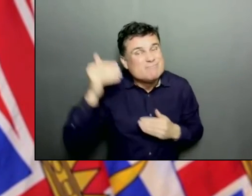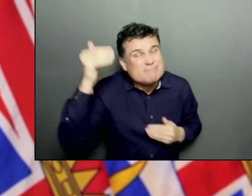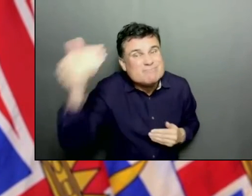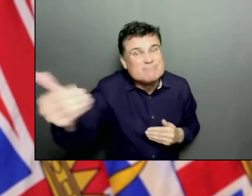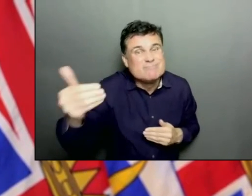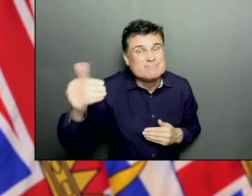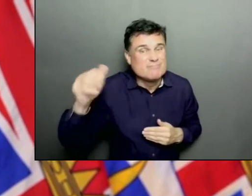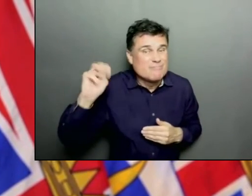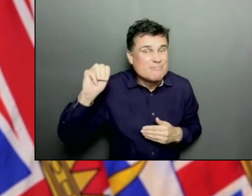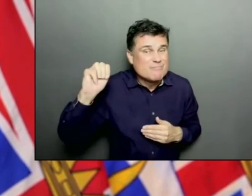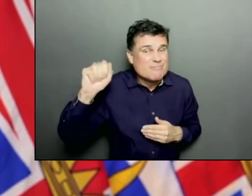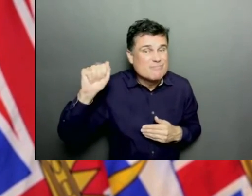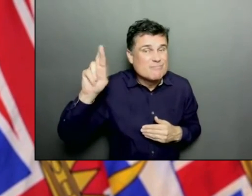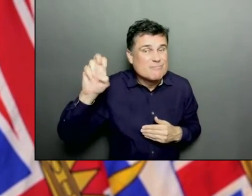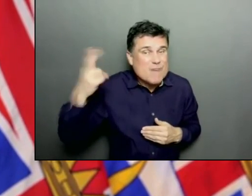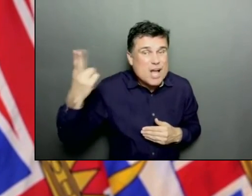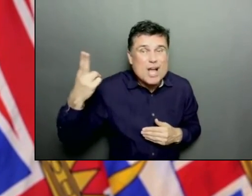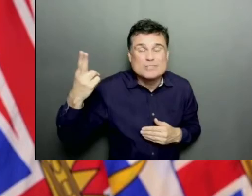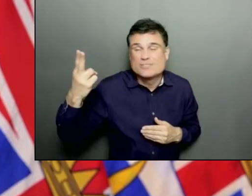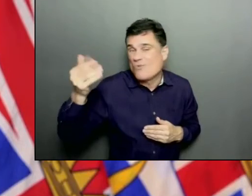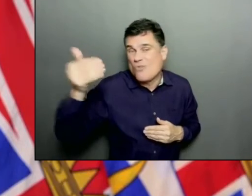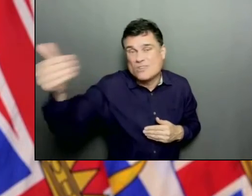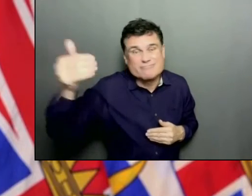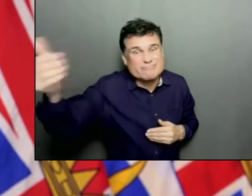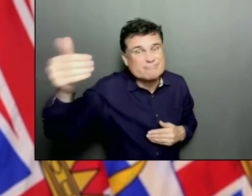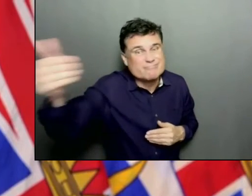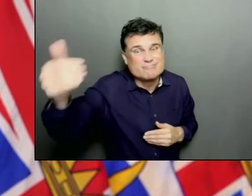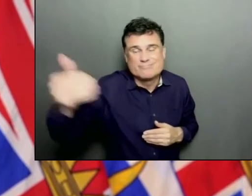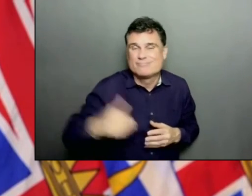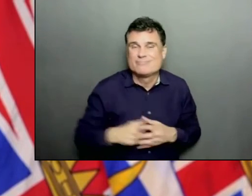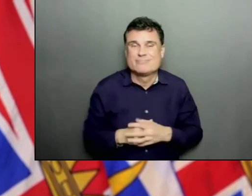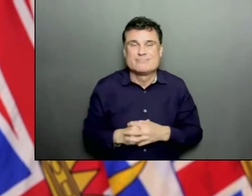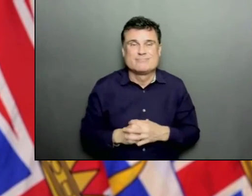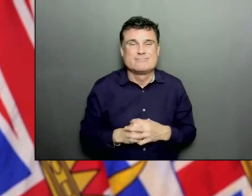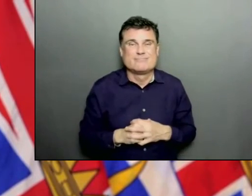about that time frame. That's really important because right now we